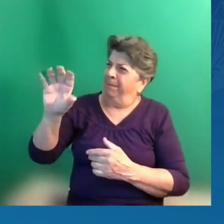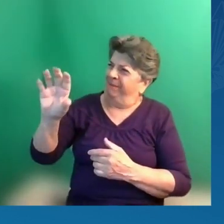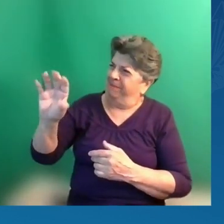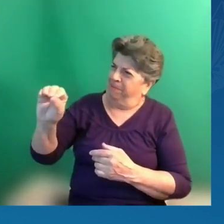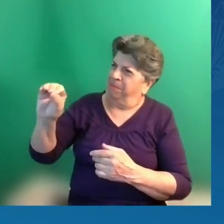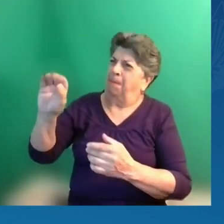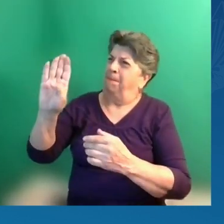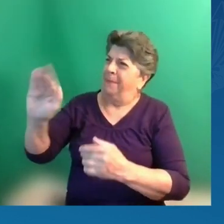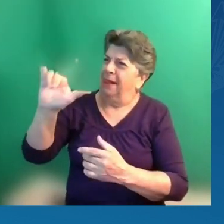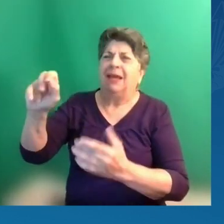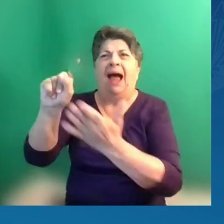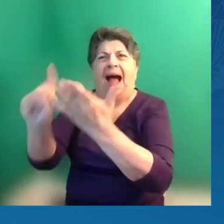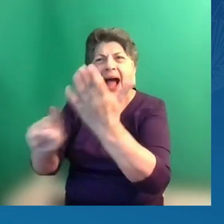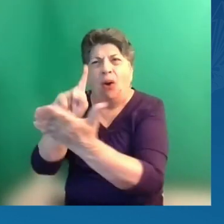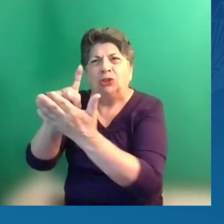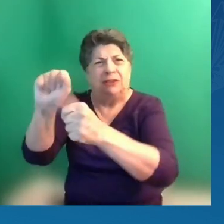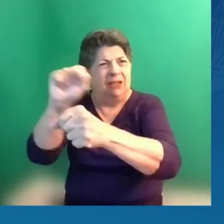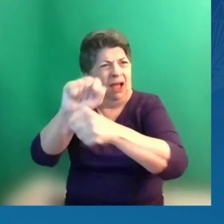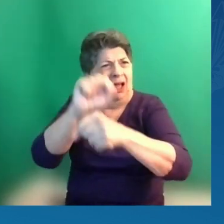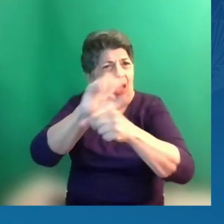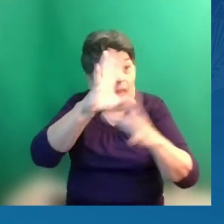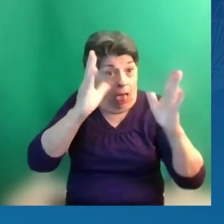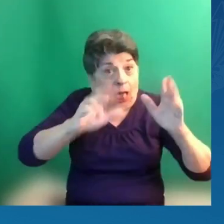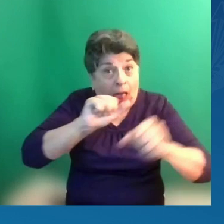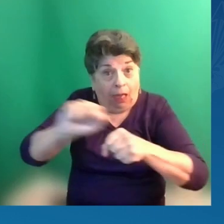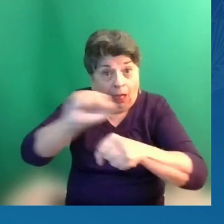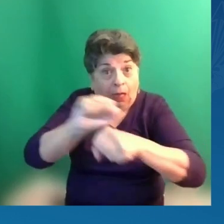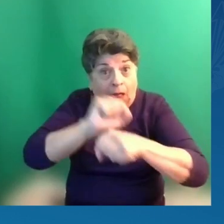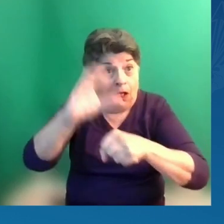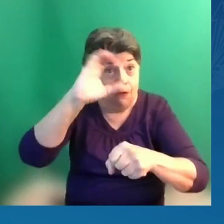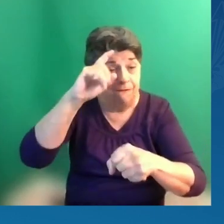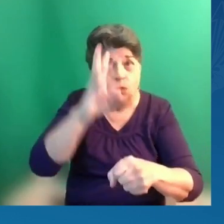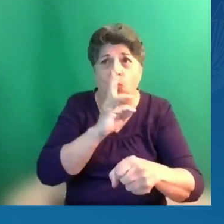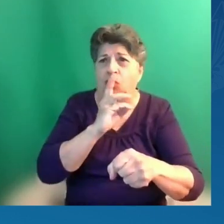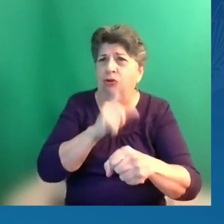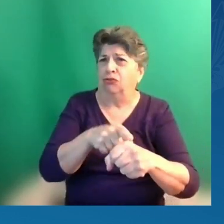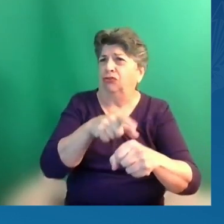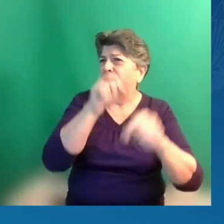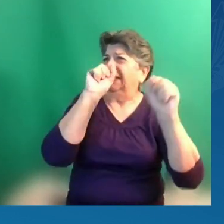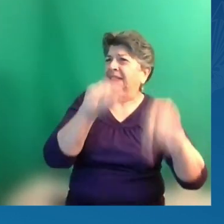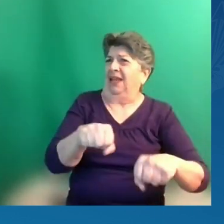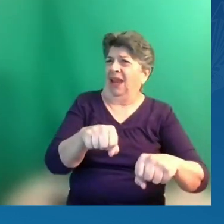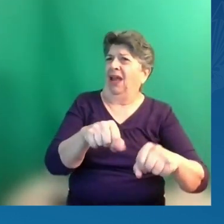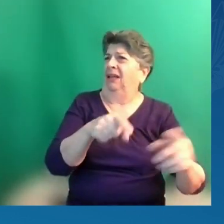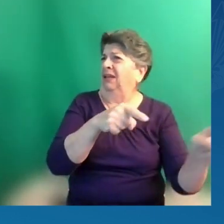let's have that discussion. It is 200 million hours a day that could be spent